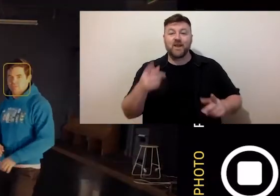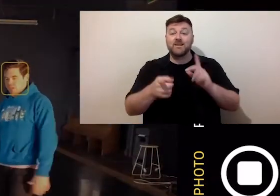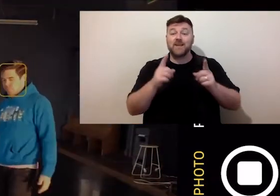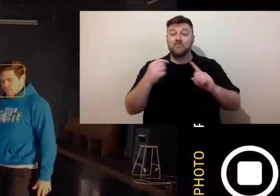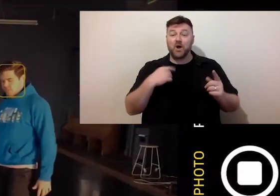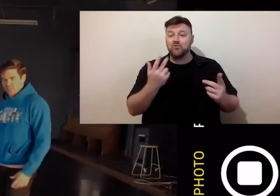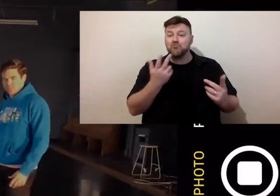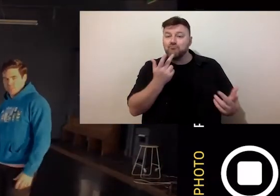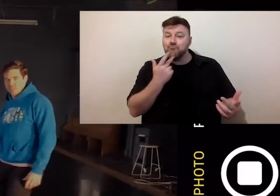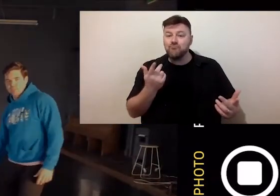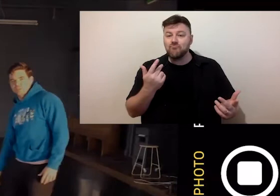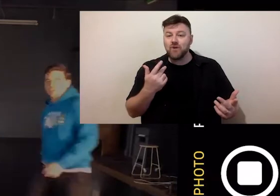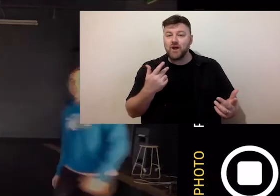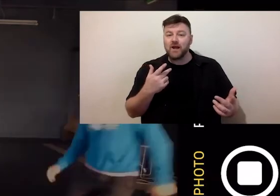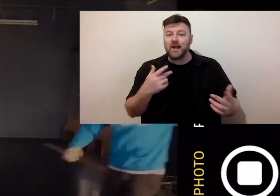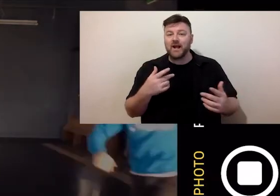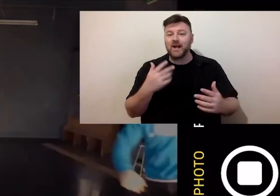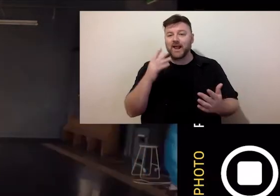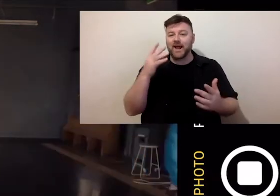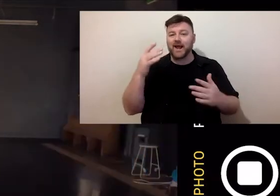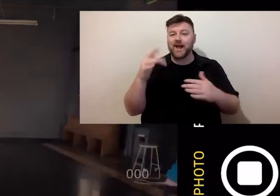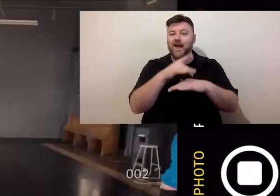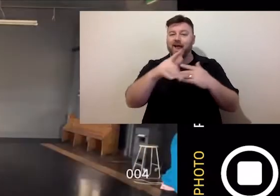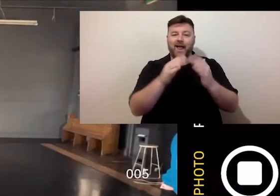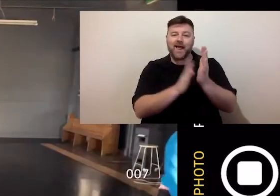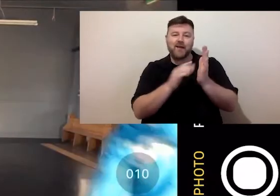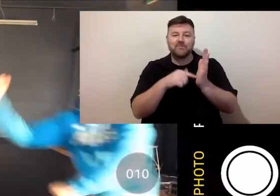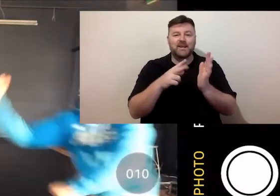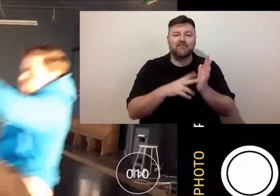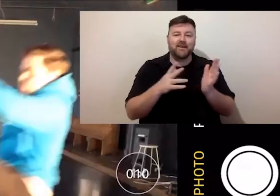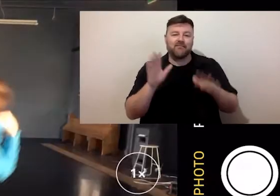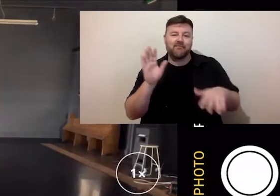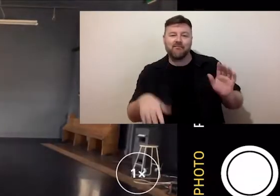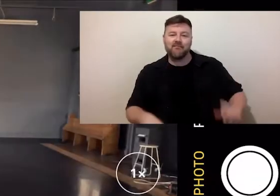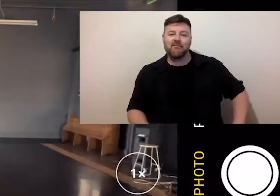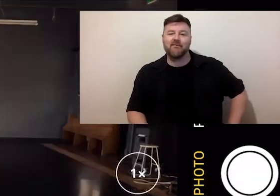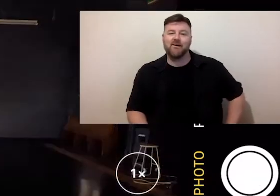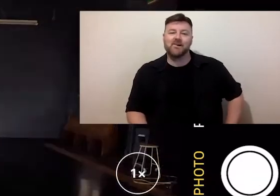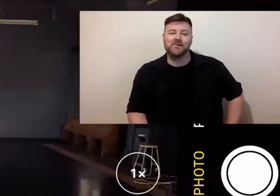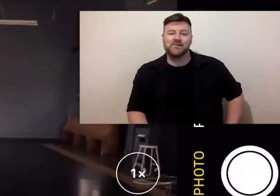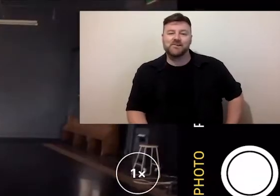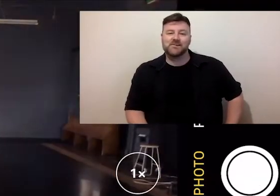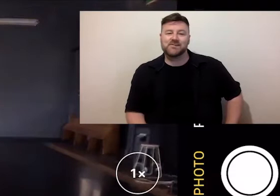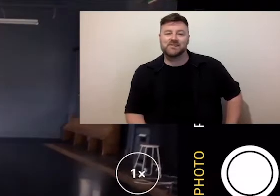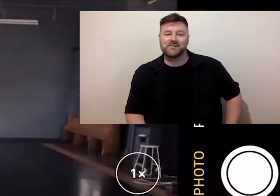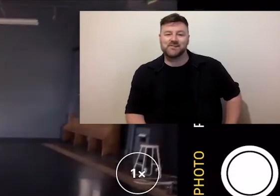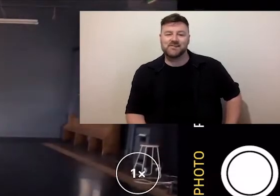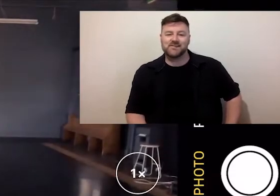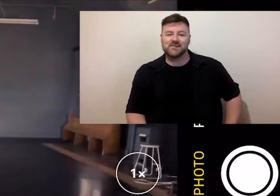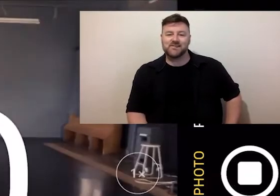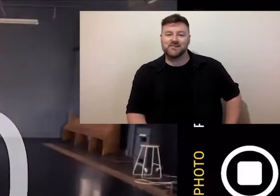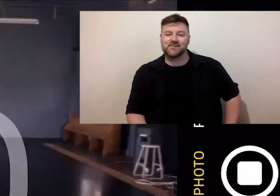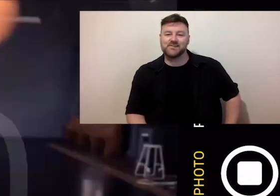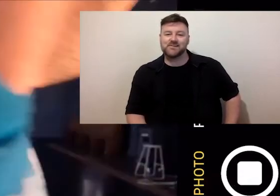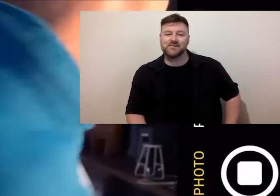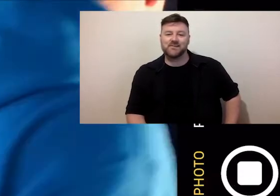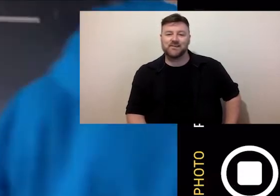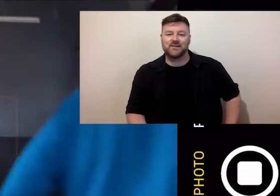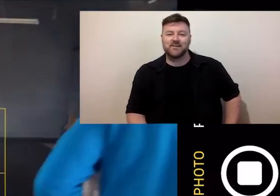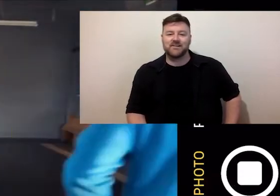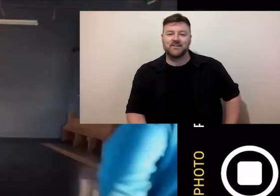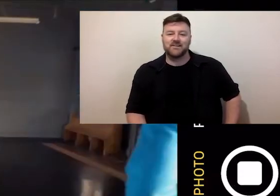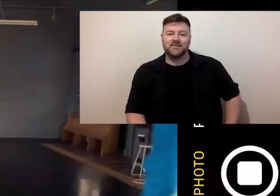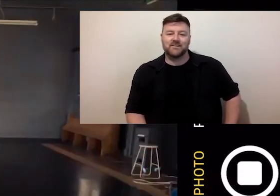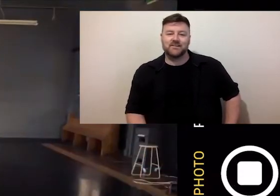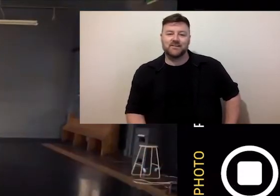particular style - like from MTV - and then you just try and do it...!